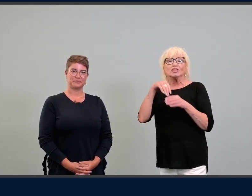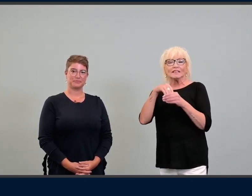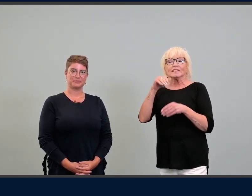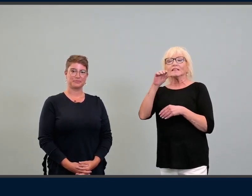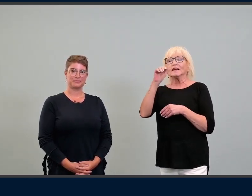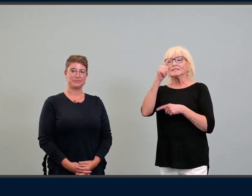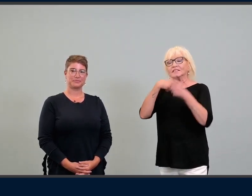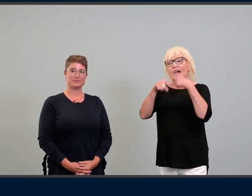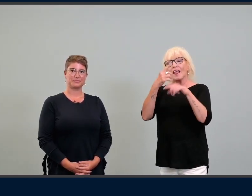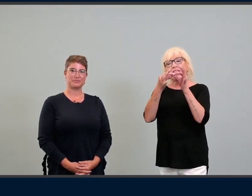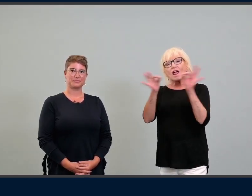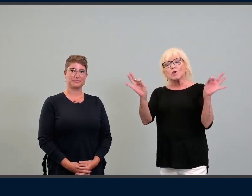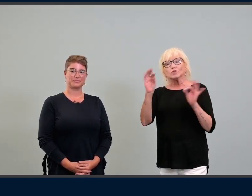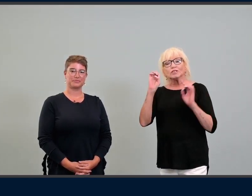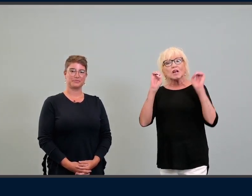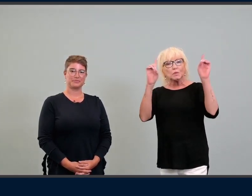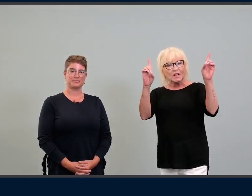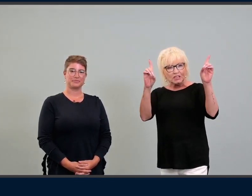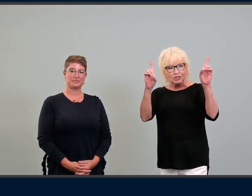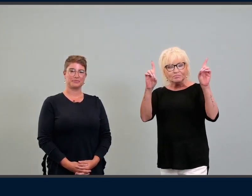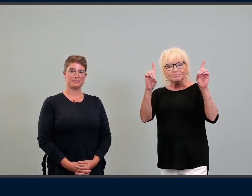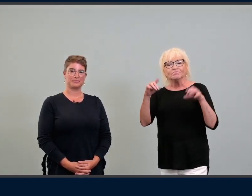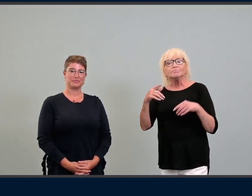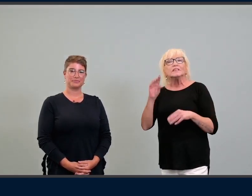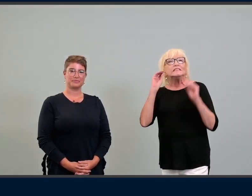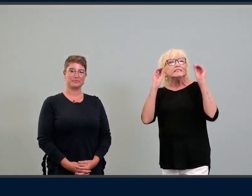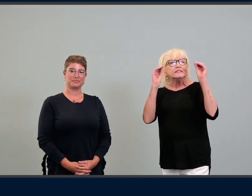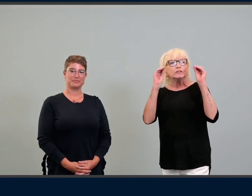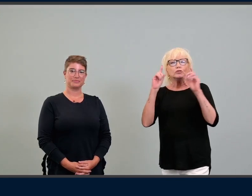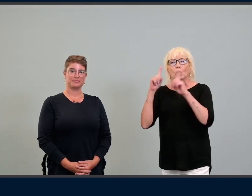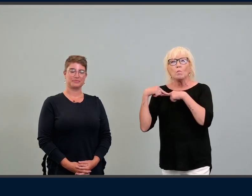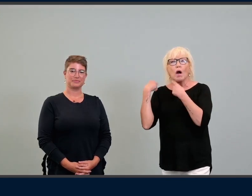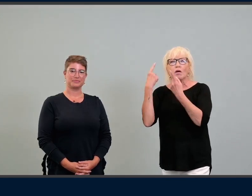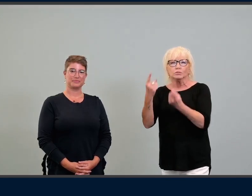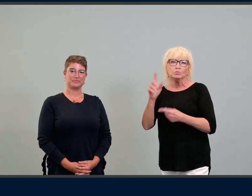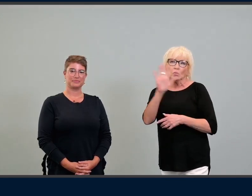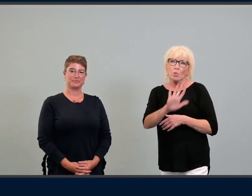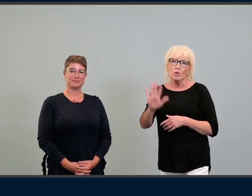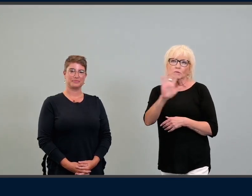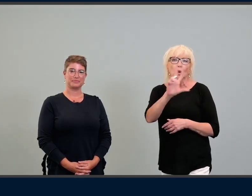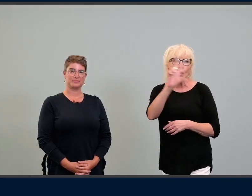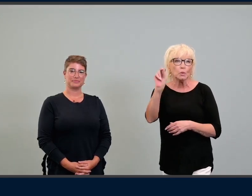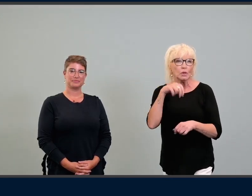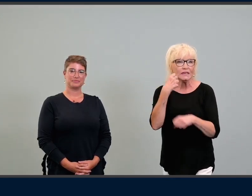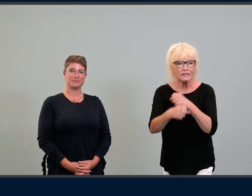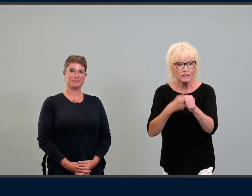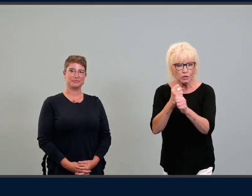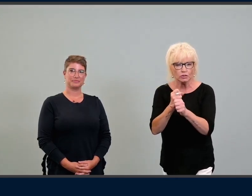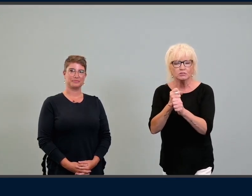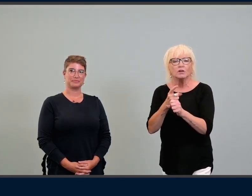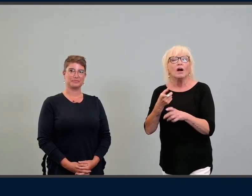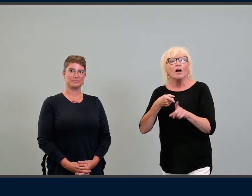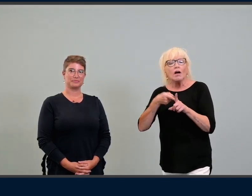education. I've also been teaching for approximately 30 years, and I've been